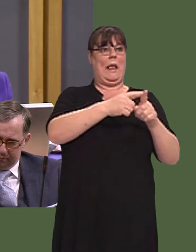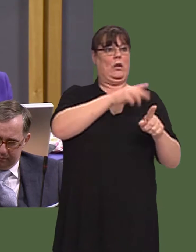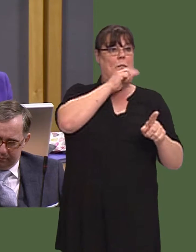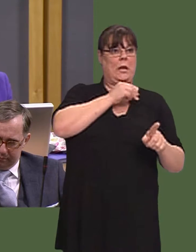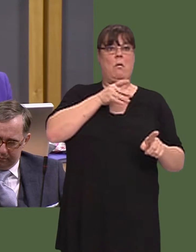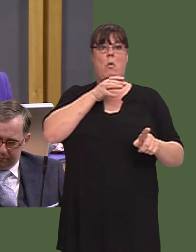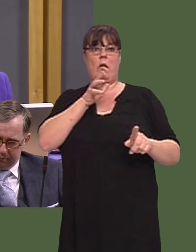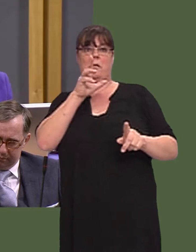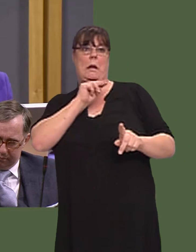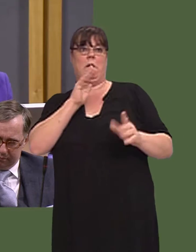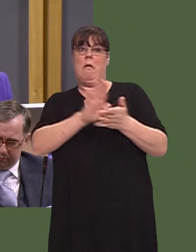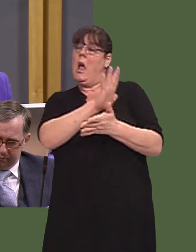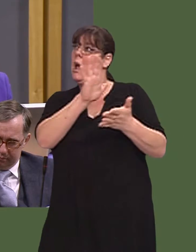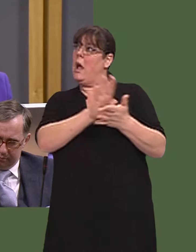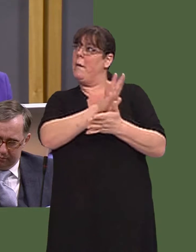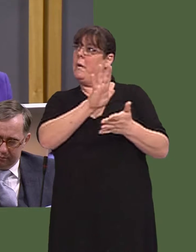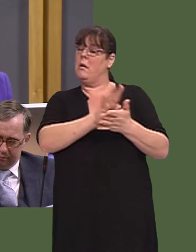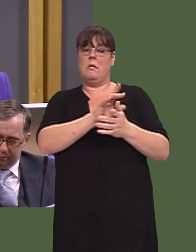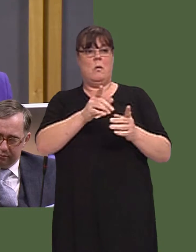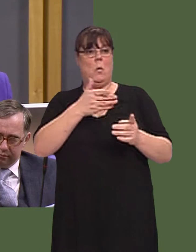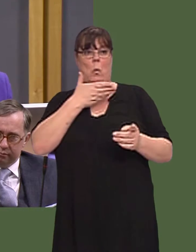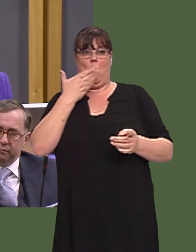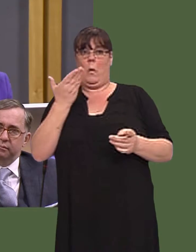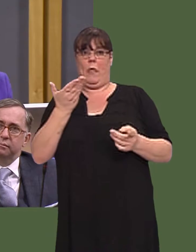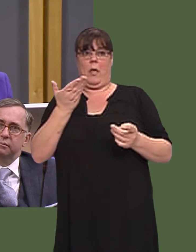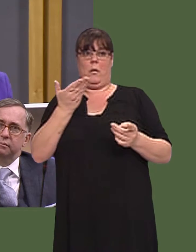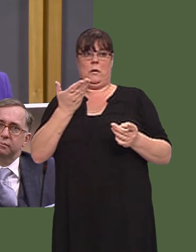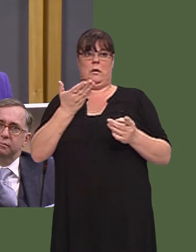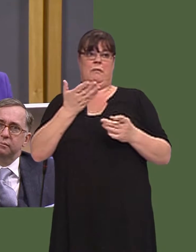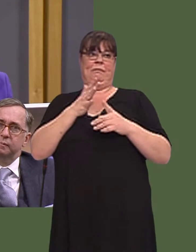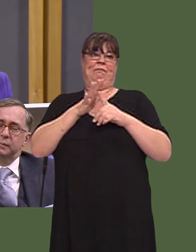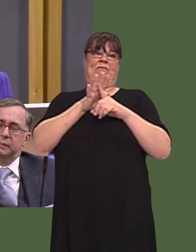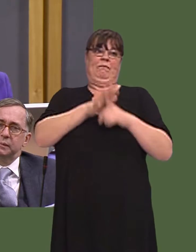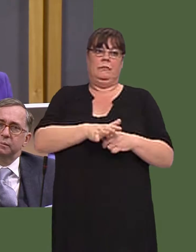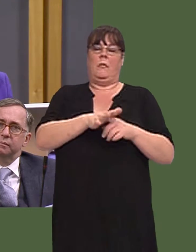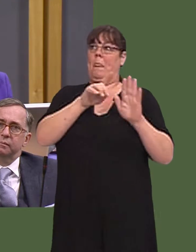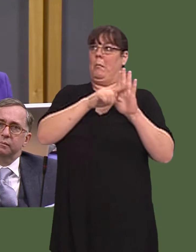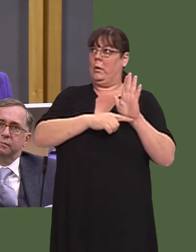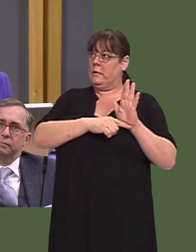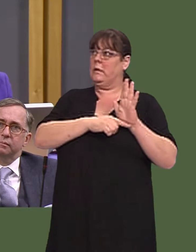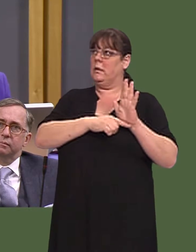That can be done without putting at risk the acceptability of what otherwise, I think, is an excellent policy that shows the way for the Welsh language.